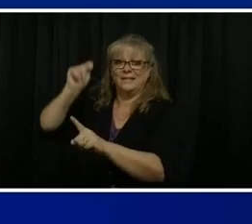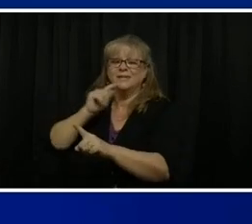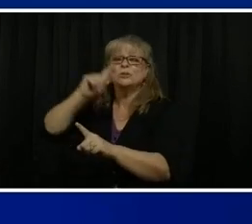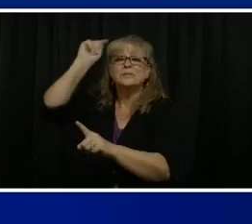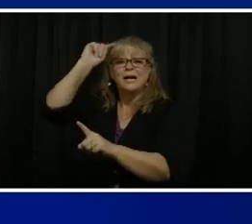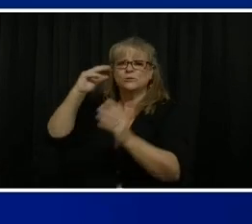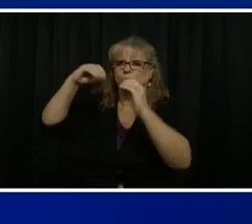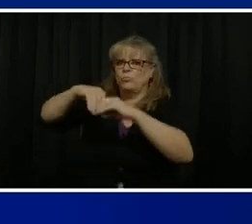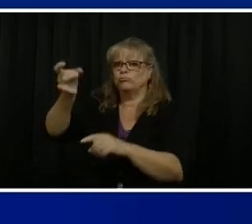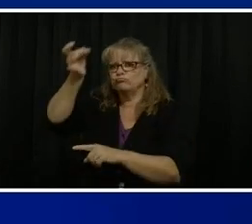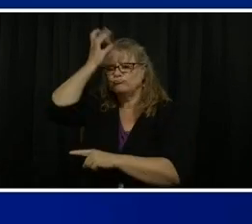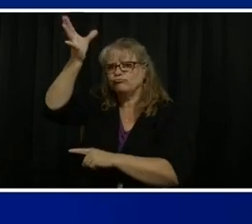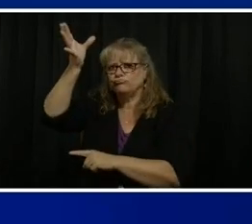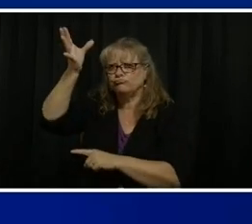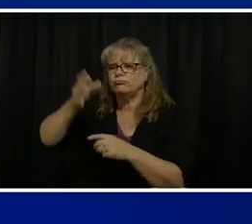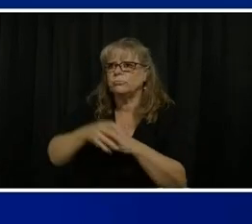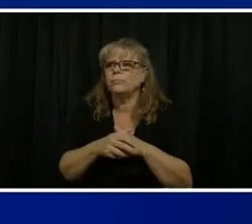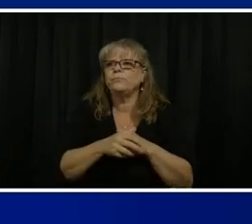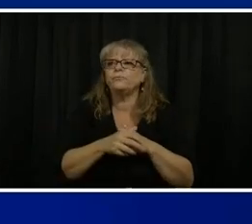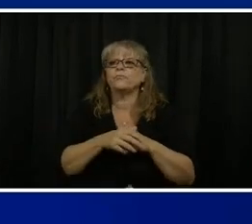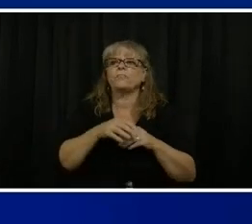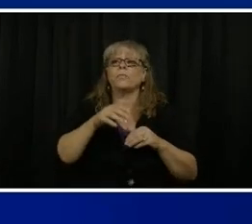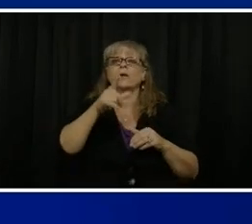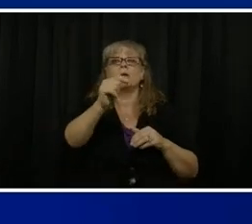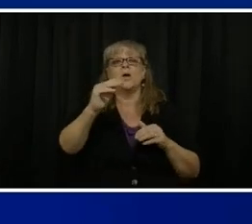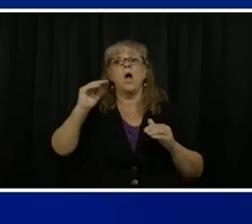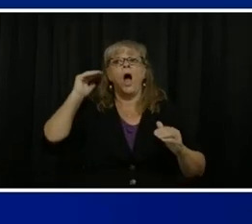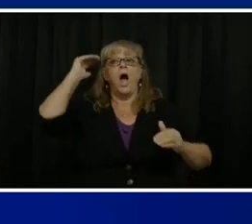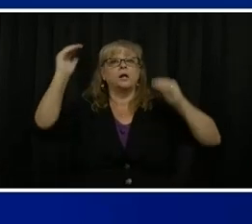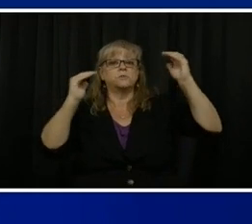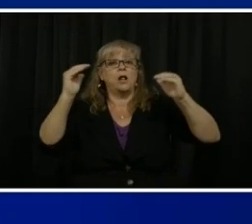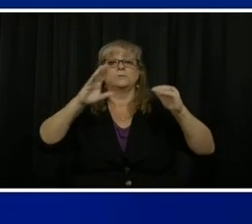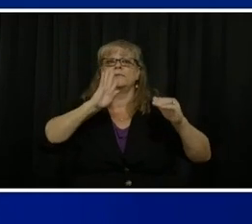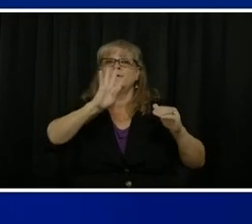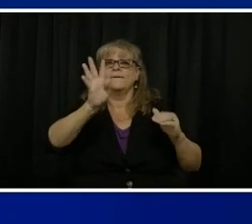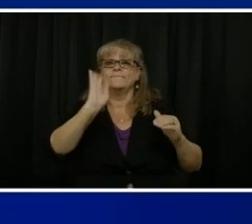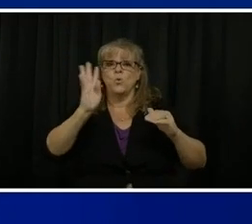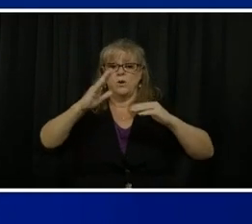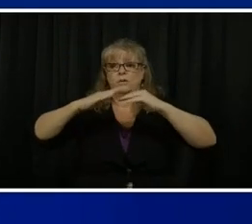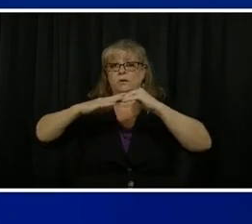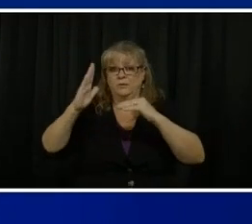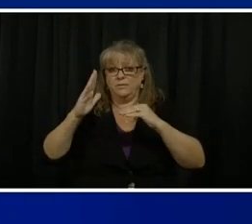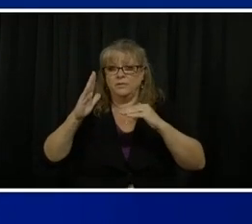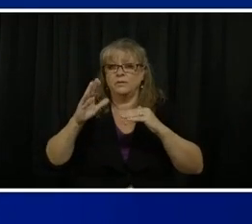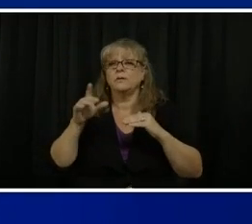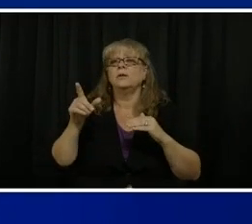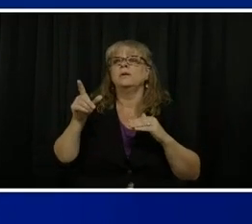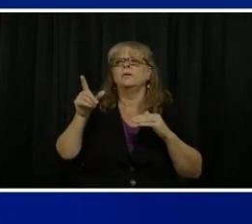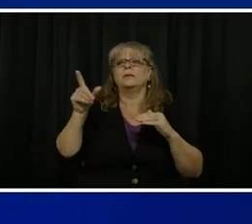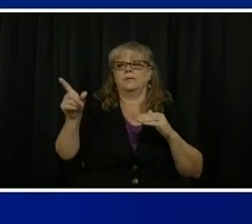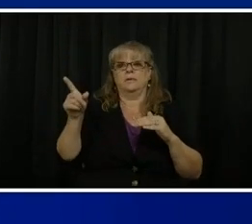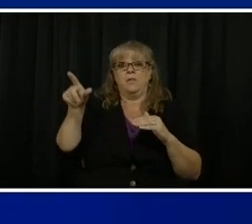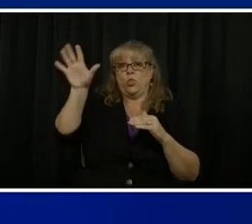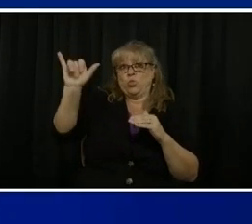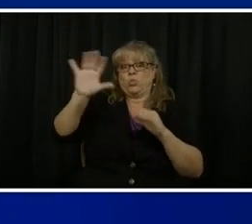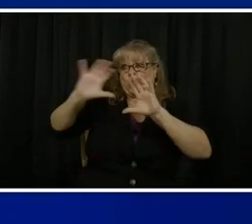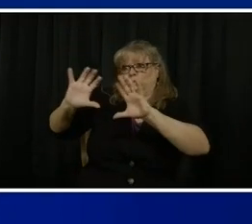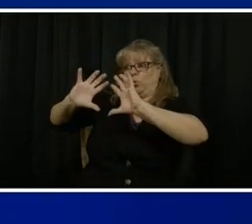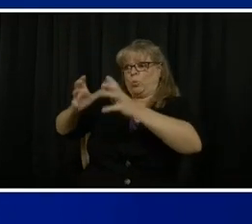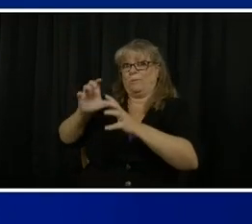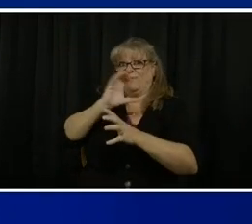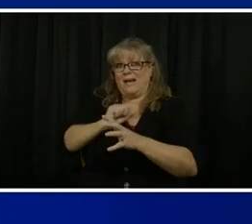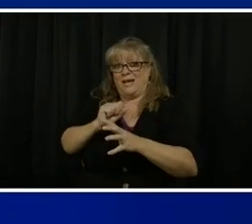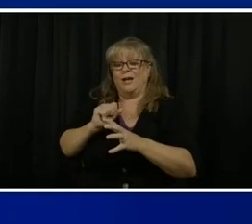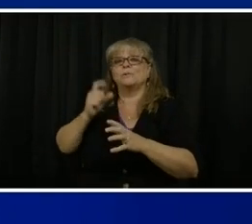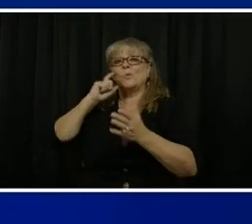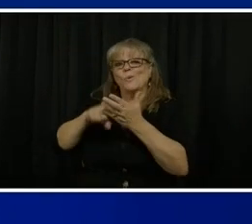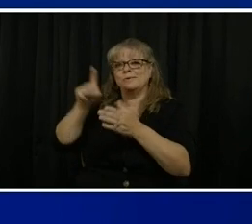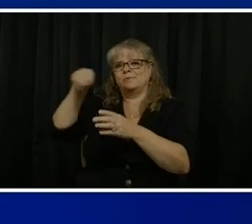REMAIN LOW TO OTHER AGE GROUPS.